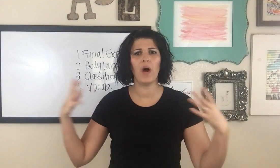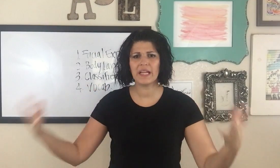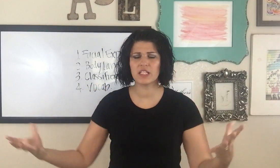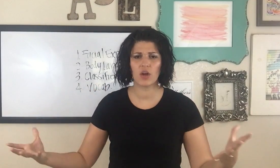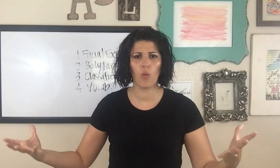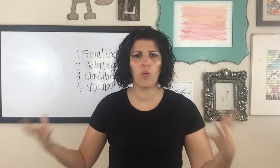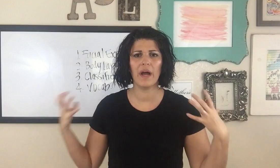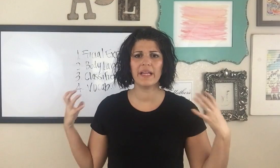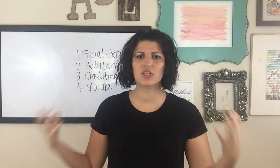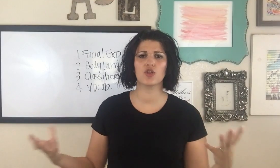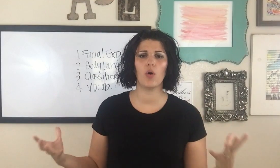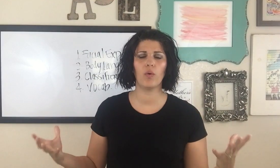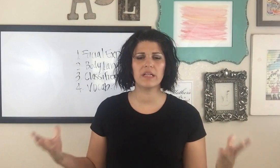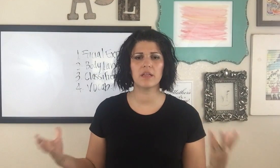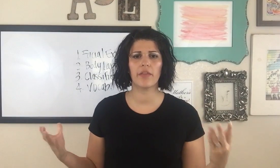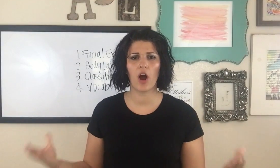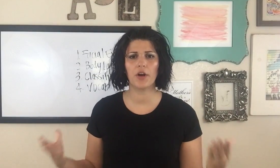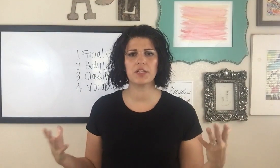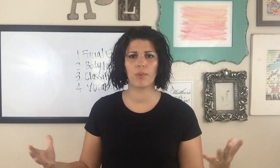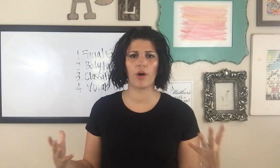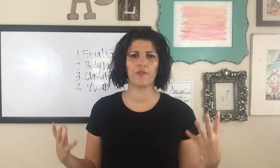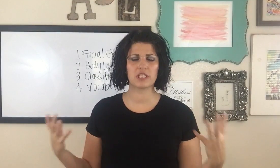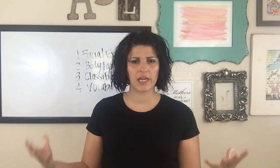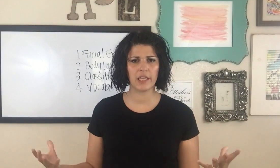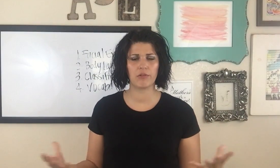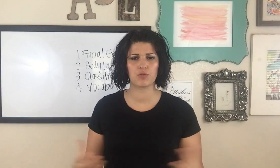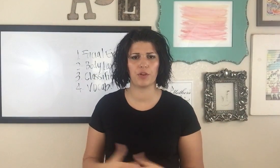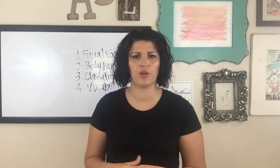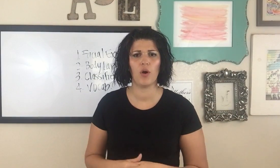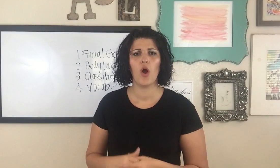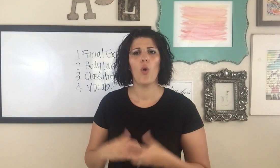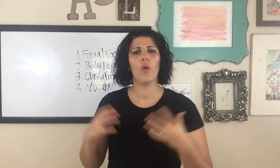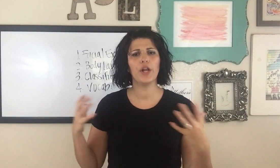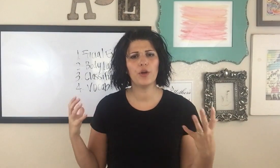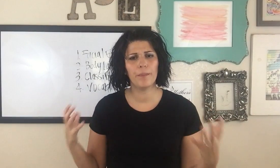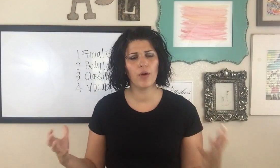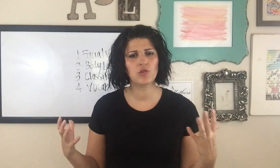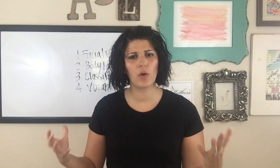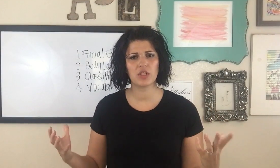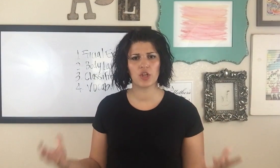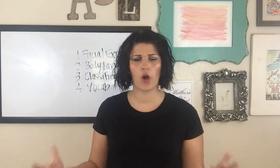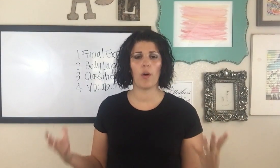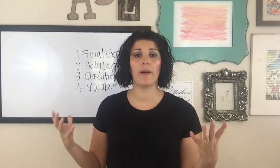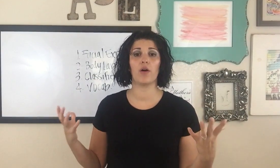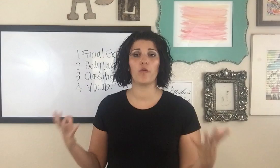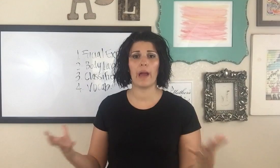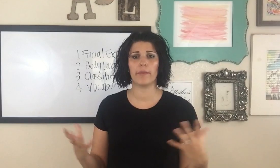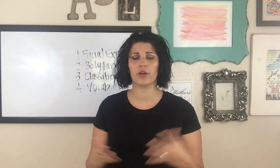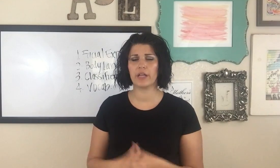What is, what is, so what is the hardest part for silent would with you? What are you most want to know about grammar?